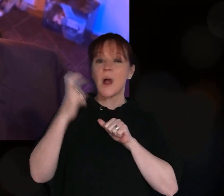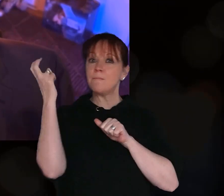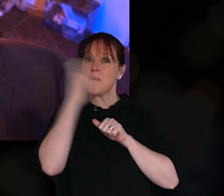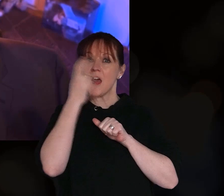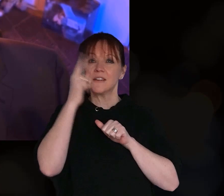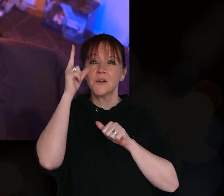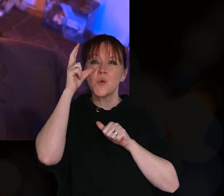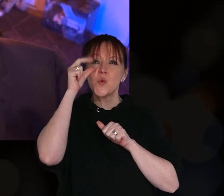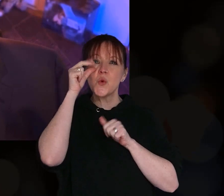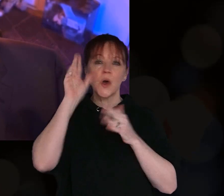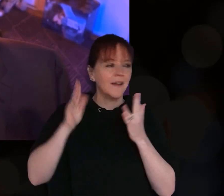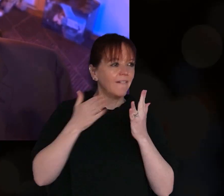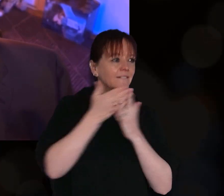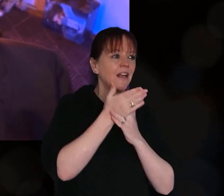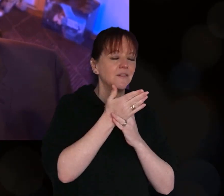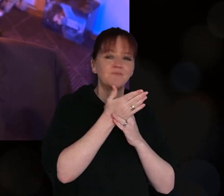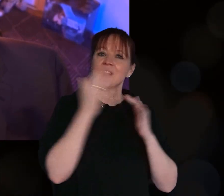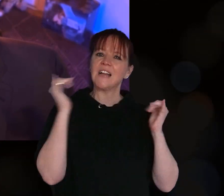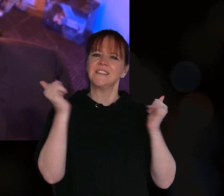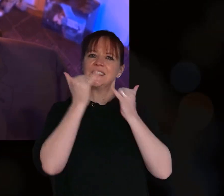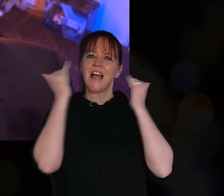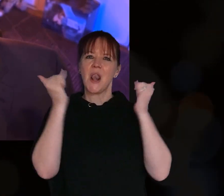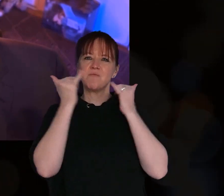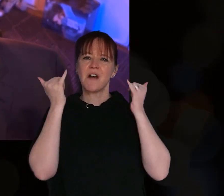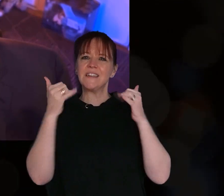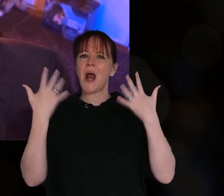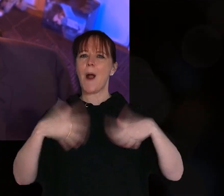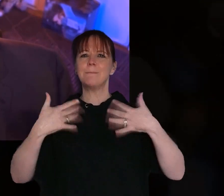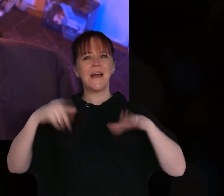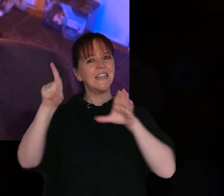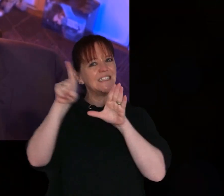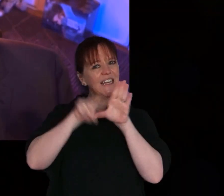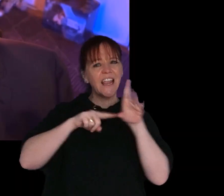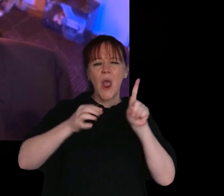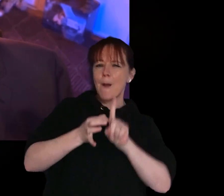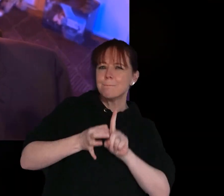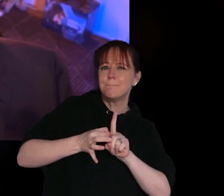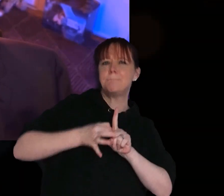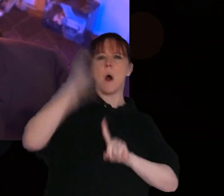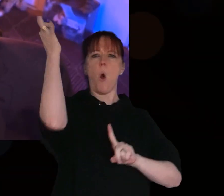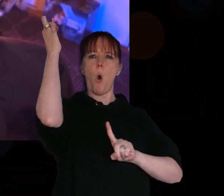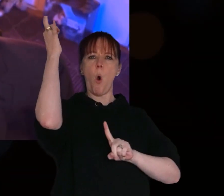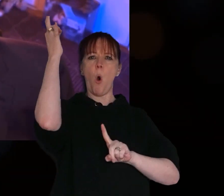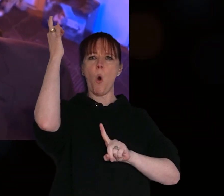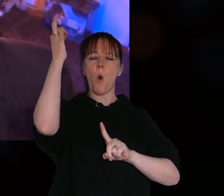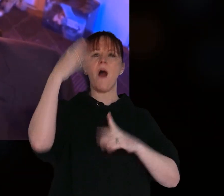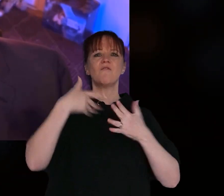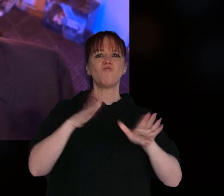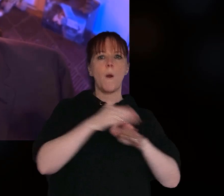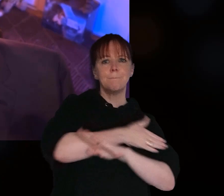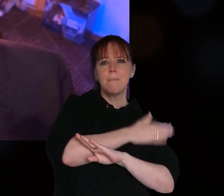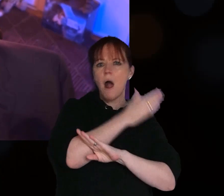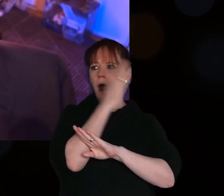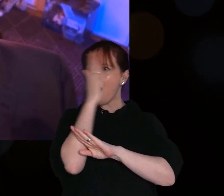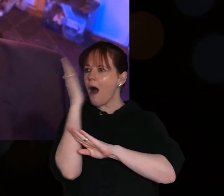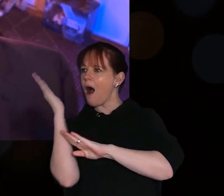of progress across the full spectrum of sight loss with high contrast modes in particular spreading us exponentially